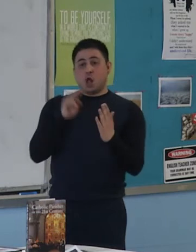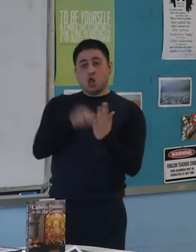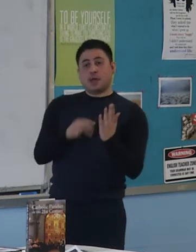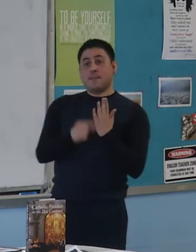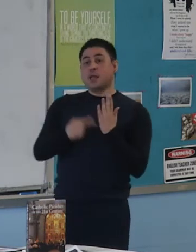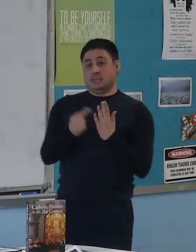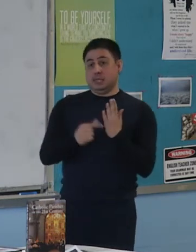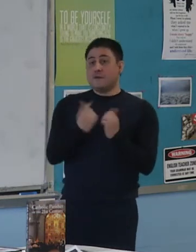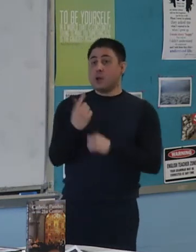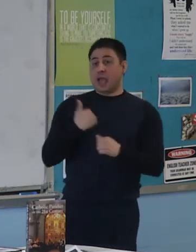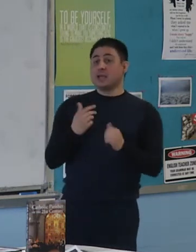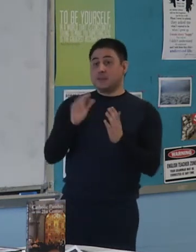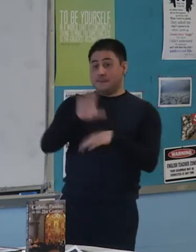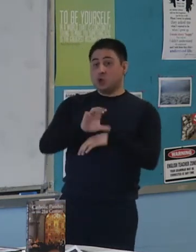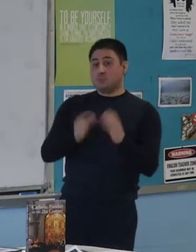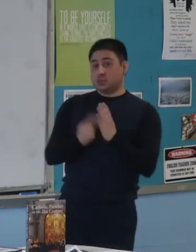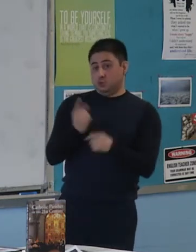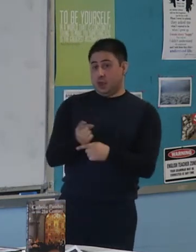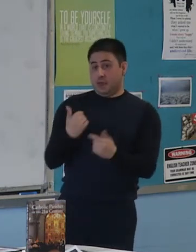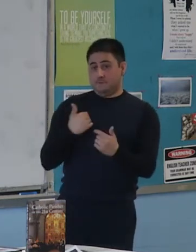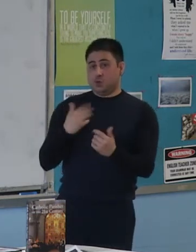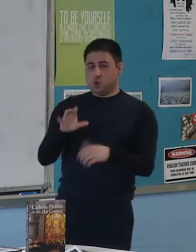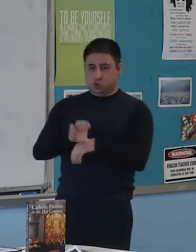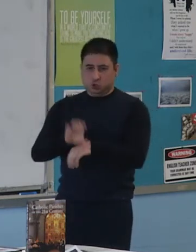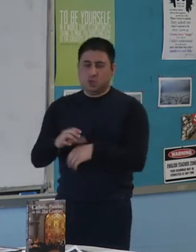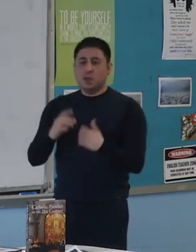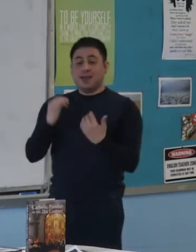everybody has a parish bulletin, a newsletter. Is there information in there